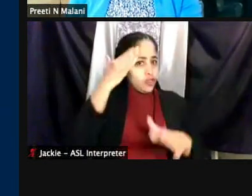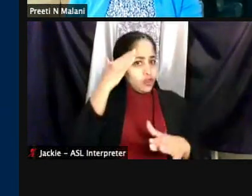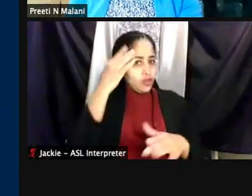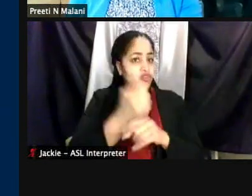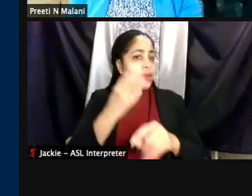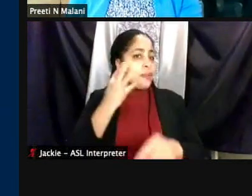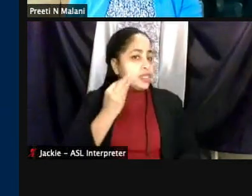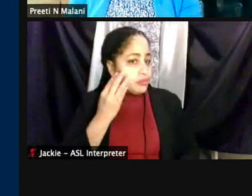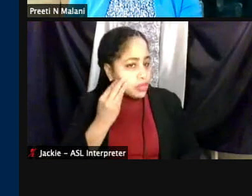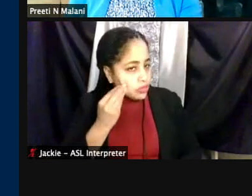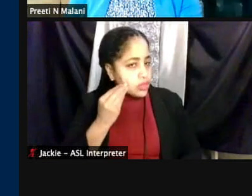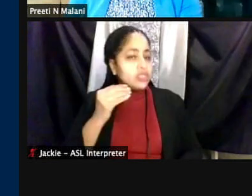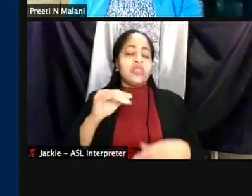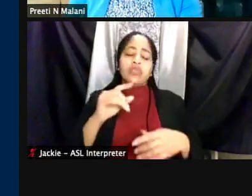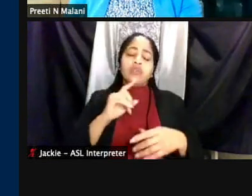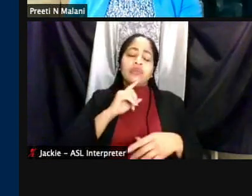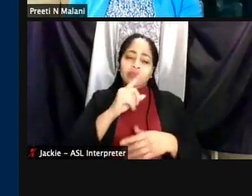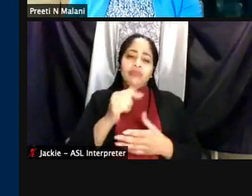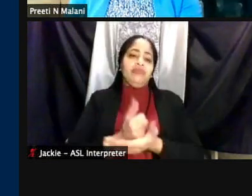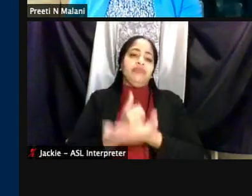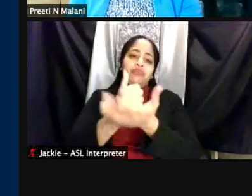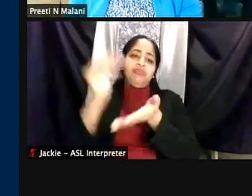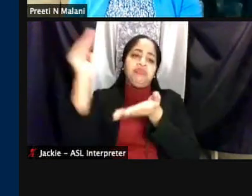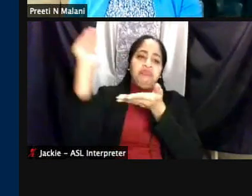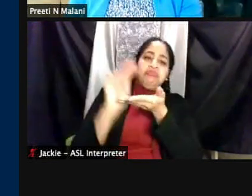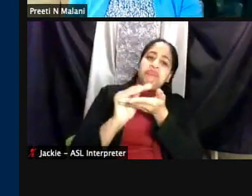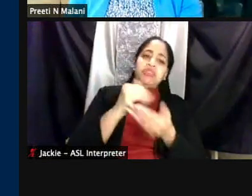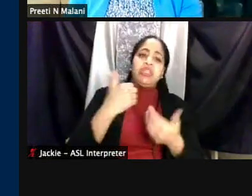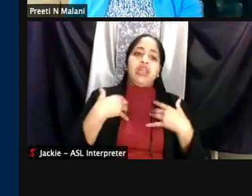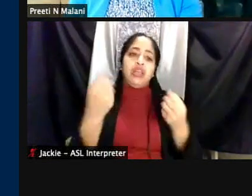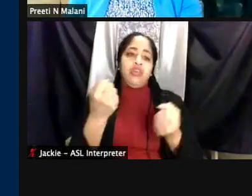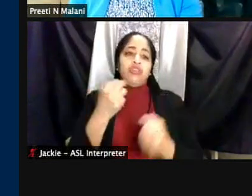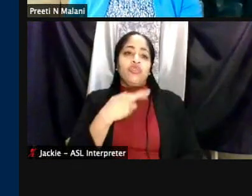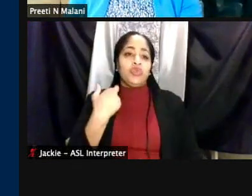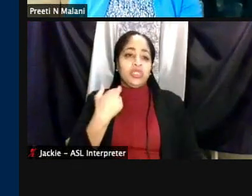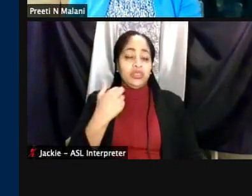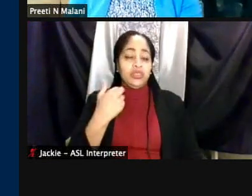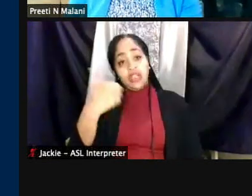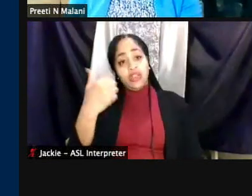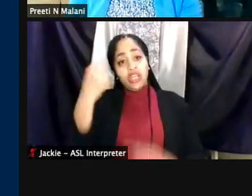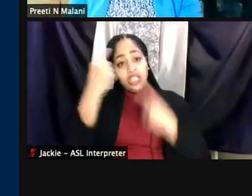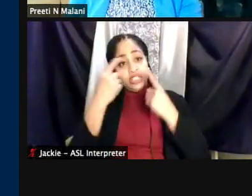have mitigated the health risks. So another consideration of course, is whether public health guidelines